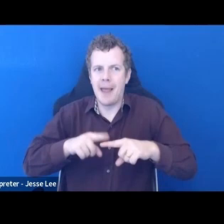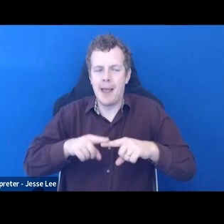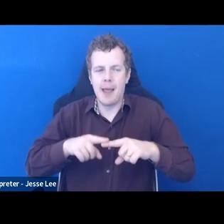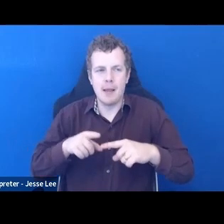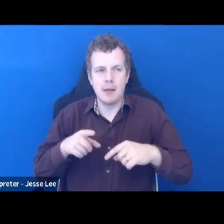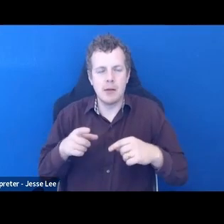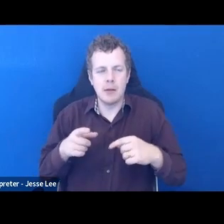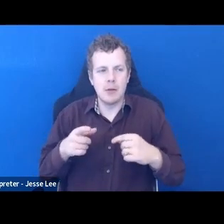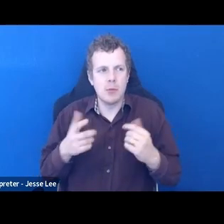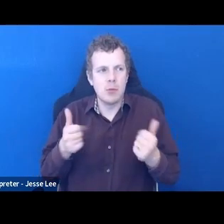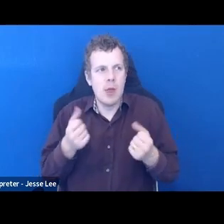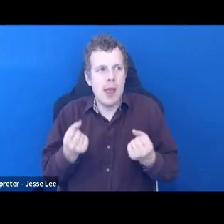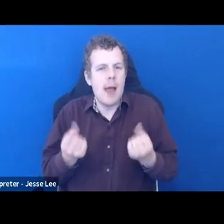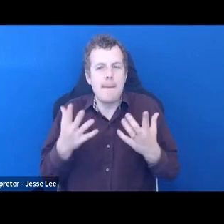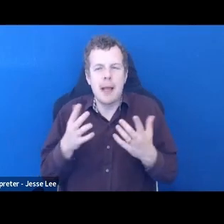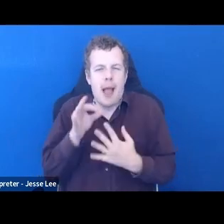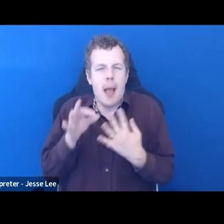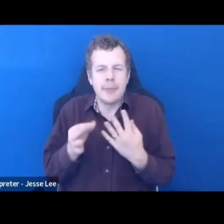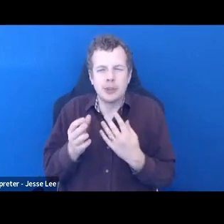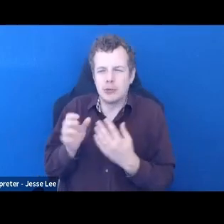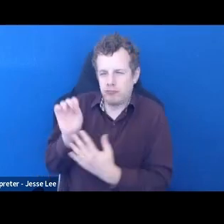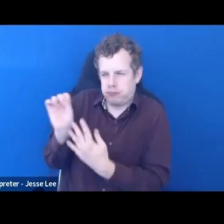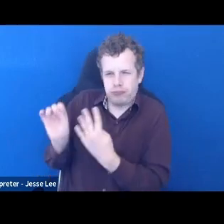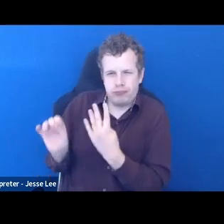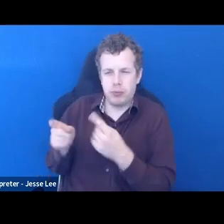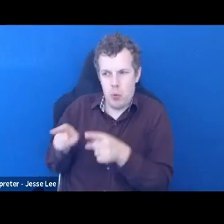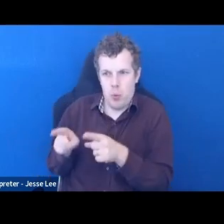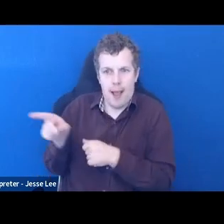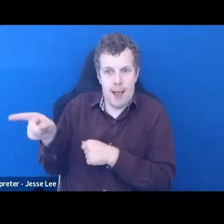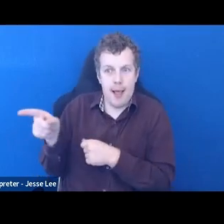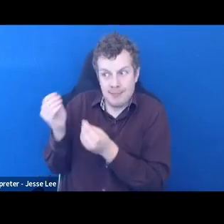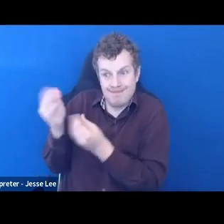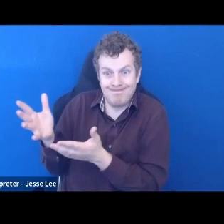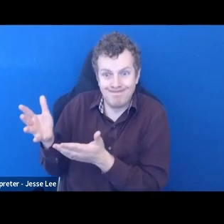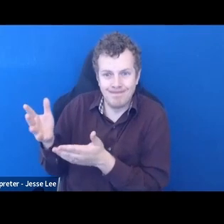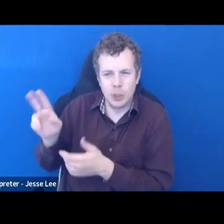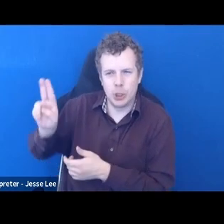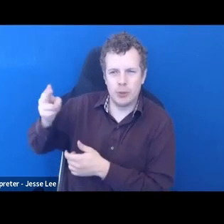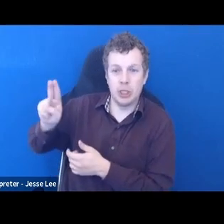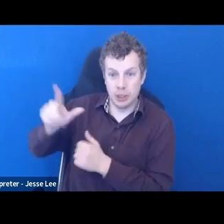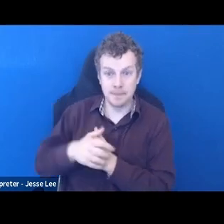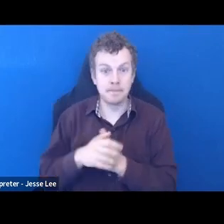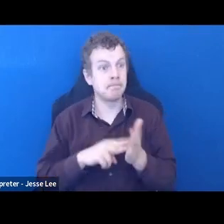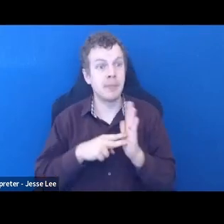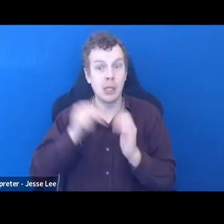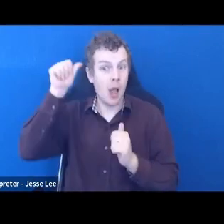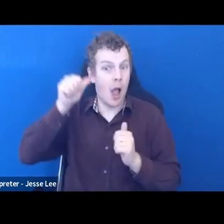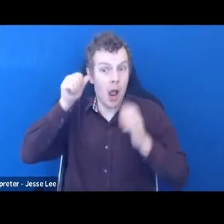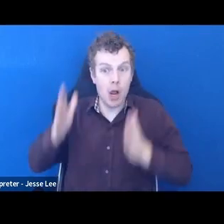when they were given the diagnosis. So when the audiologist diagnosed the child with unilateral hearing loss,